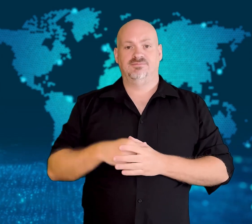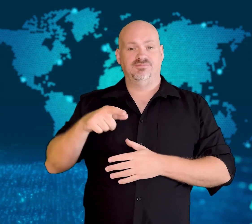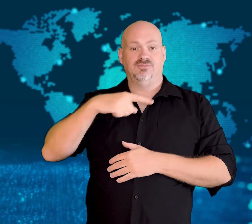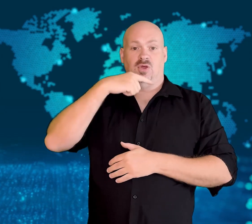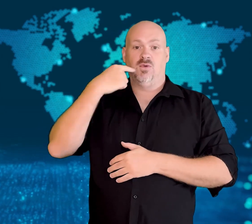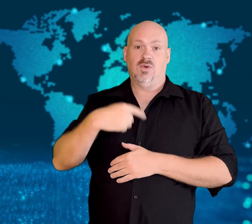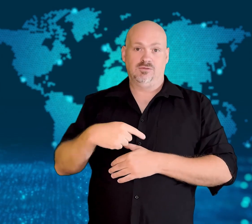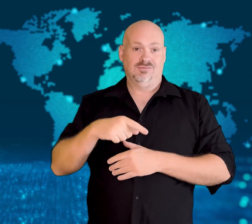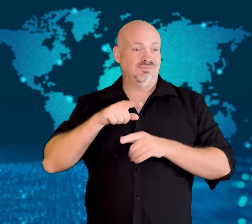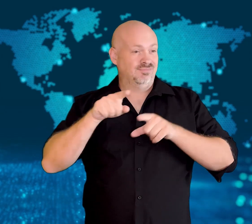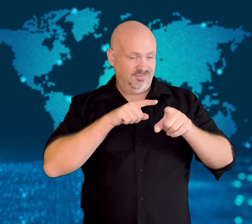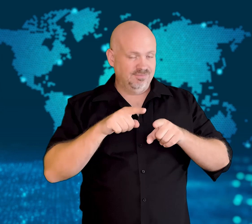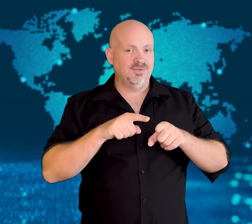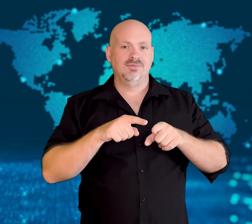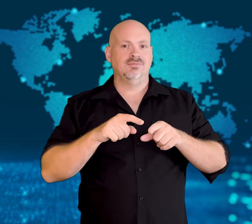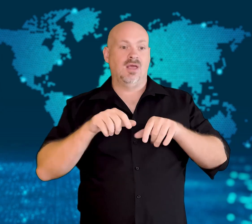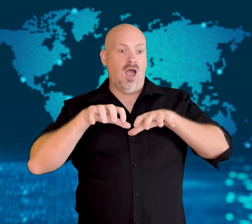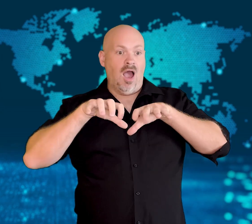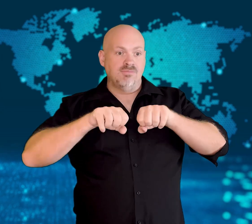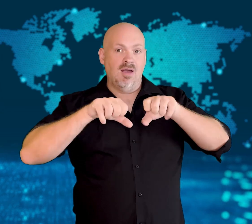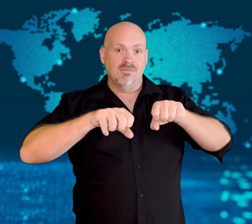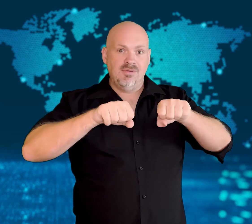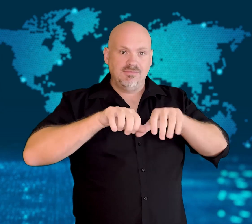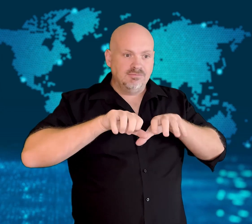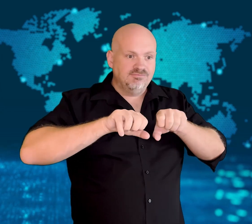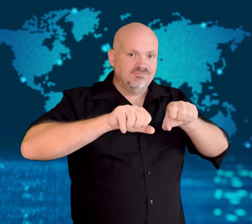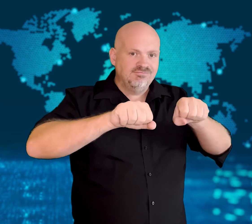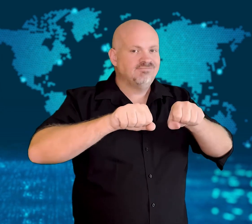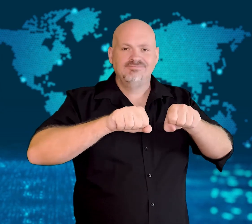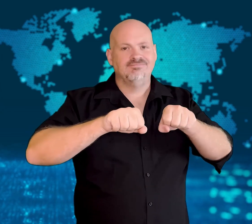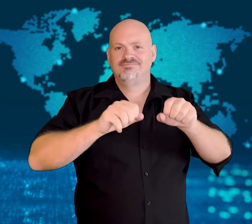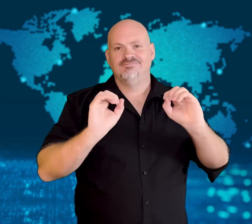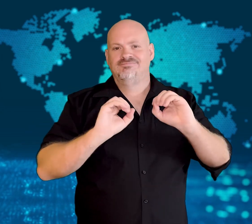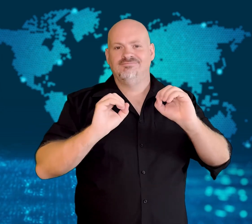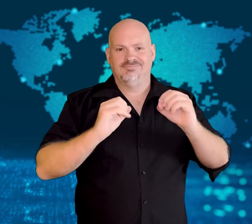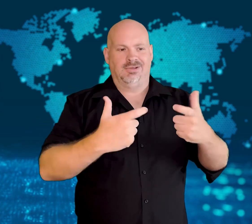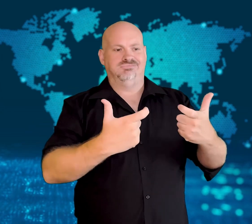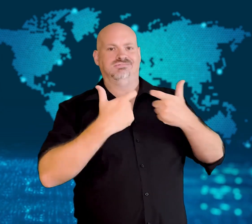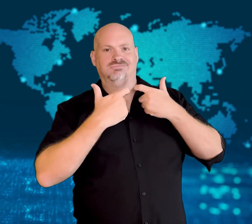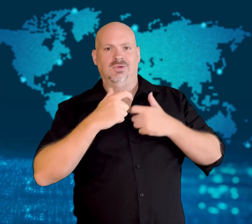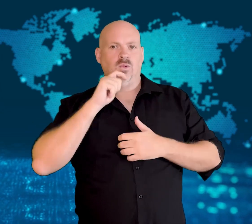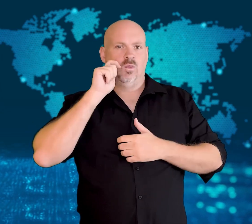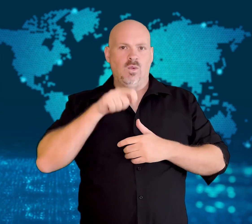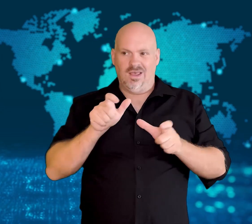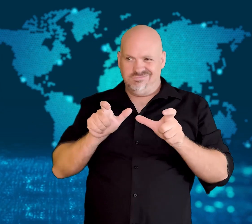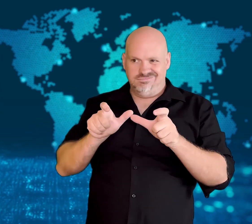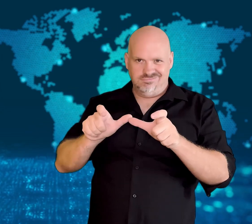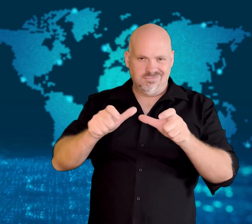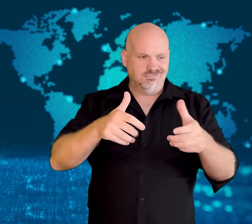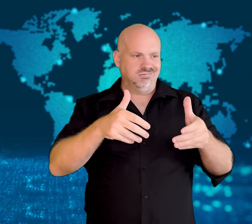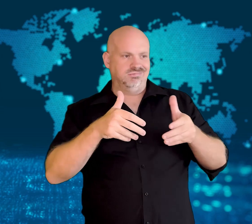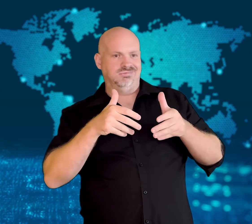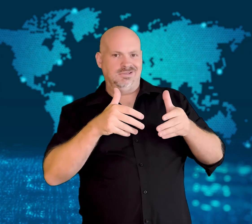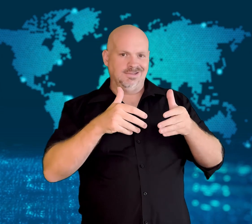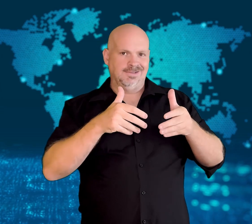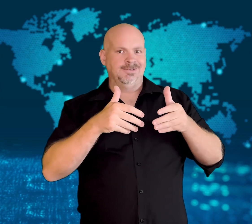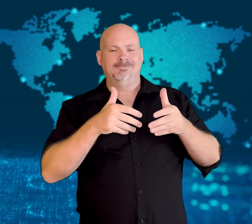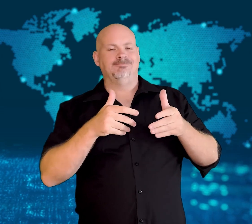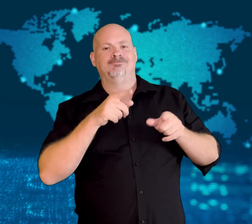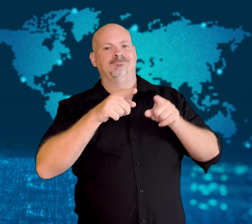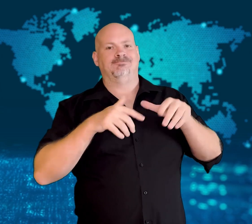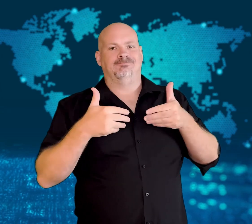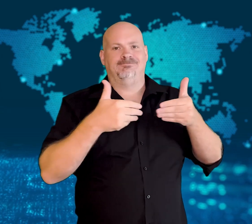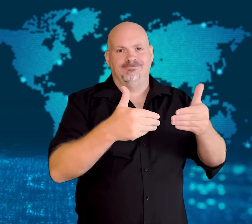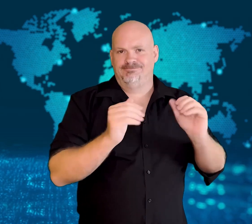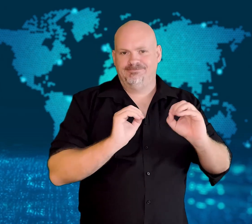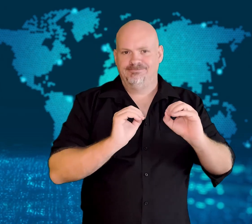The aggressors failed to gain any territory and were held back by Ukrainian forces.